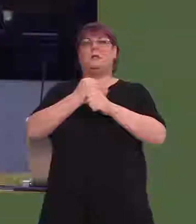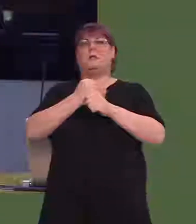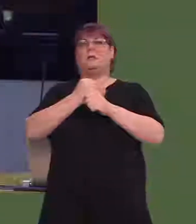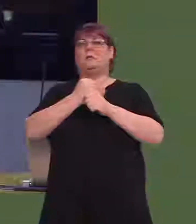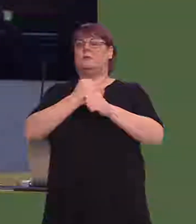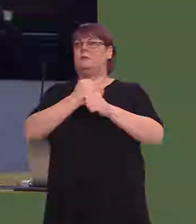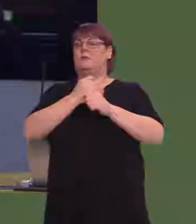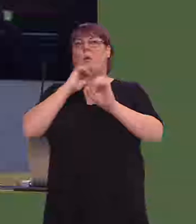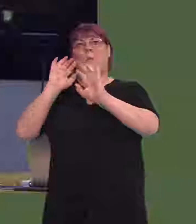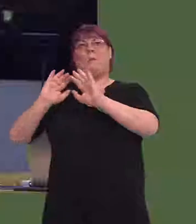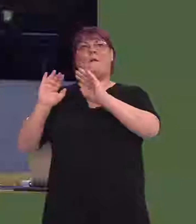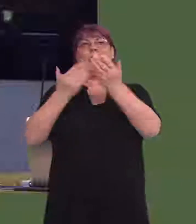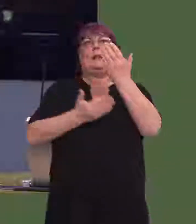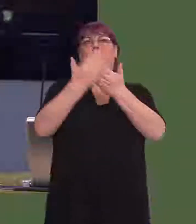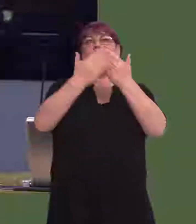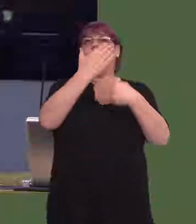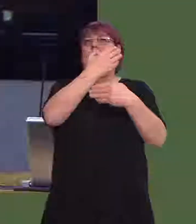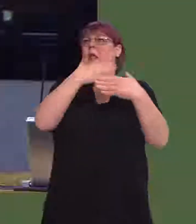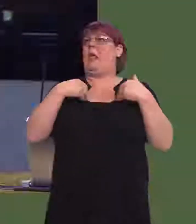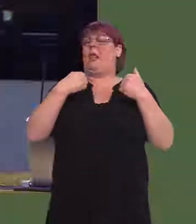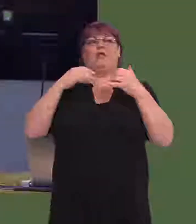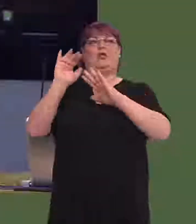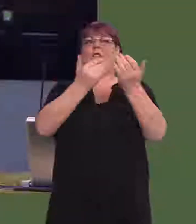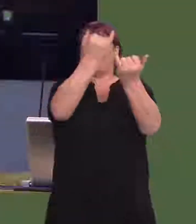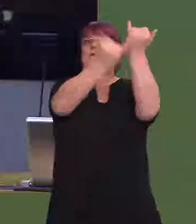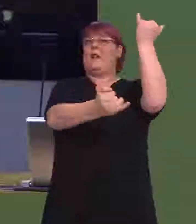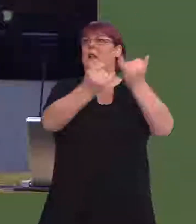them with the sort of modern health service that a country like Britain ought to deserve?